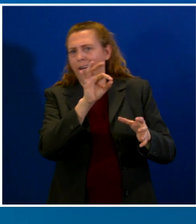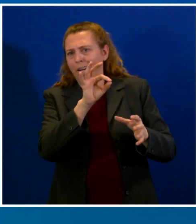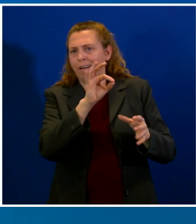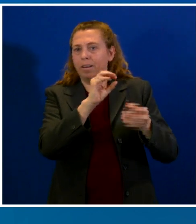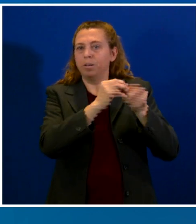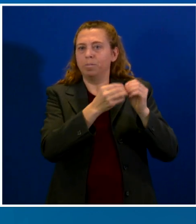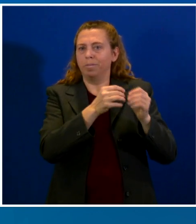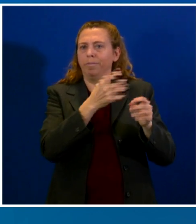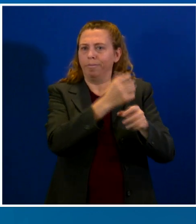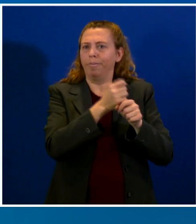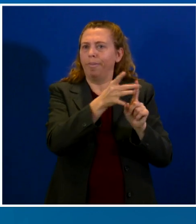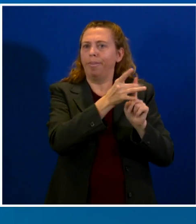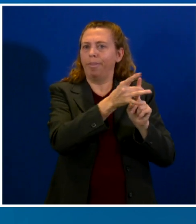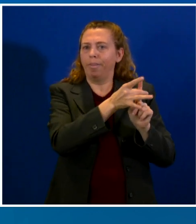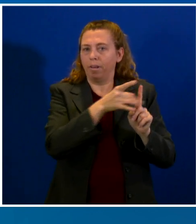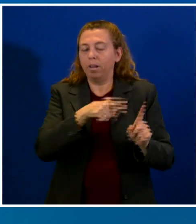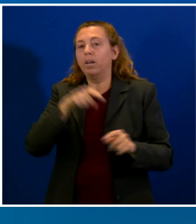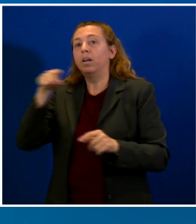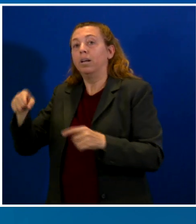as of April 5th.